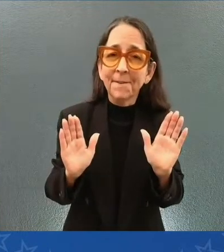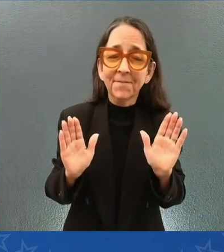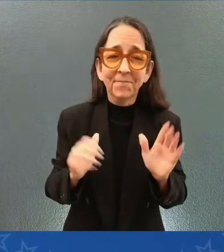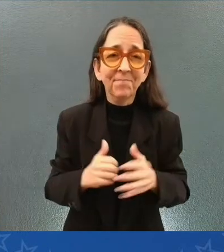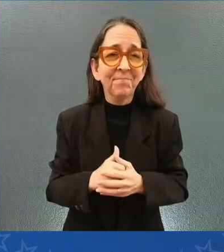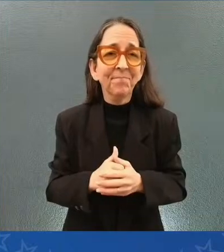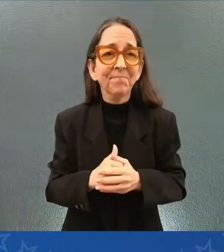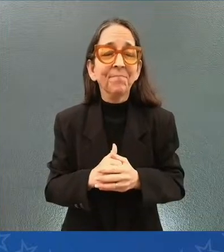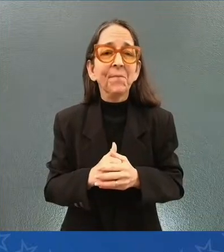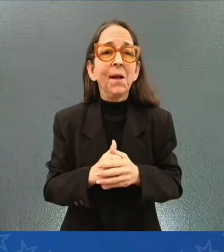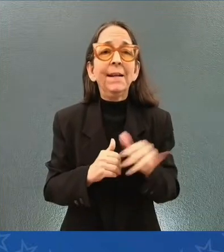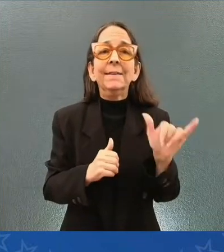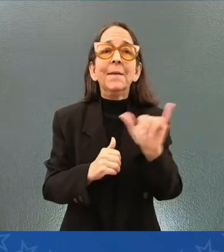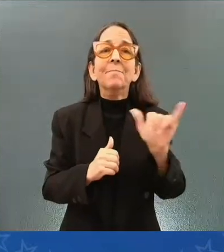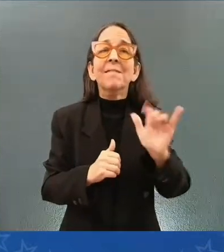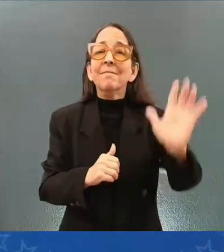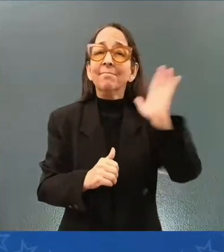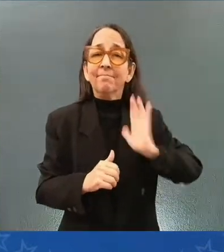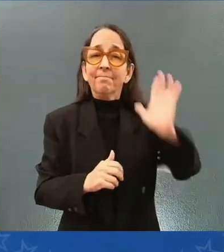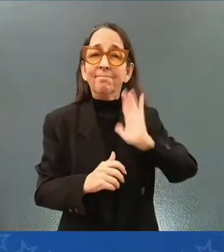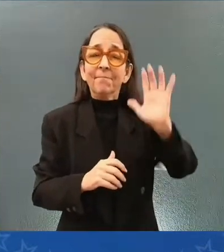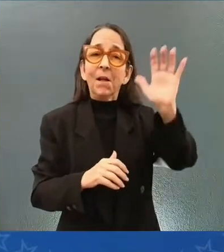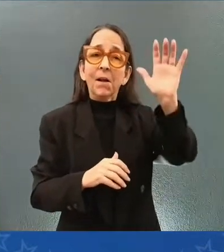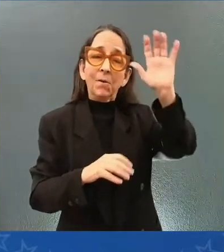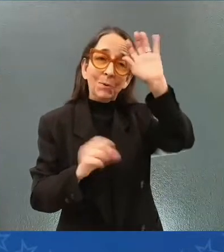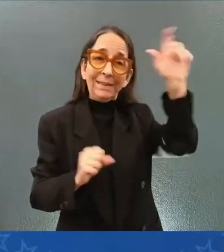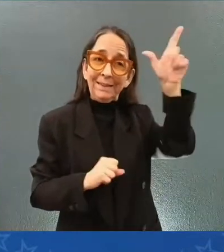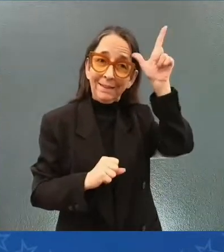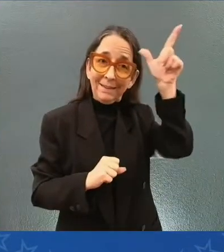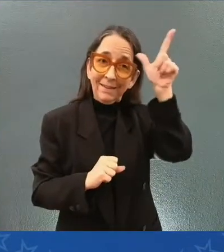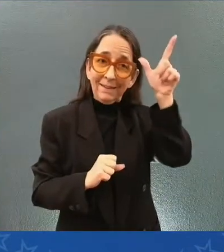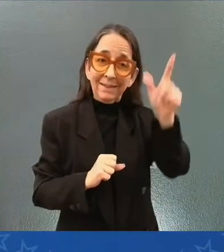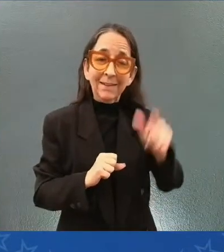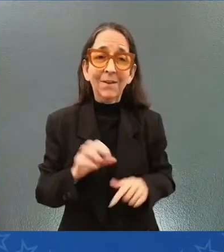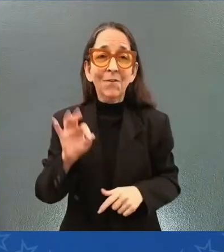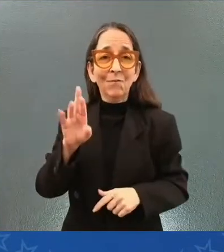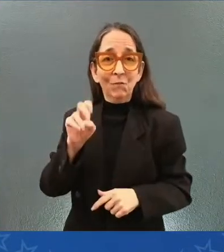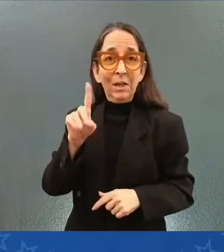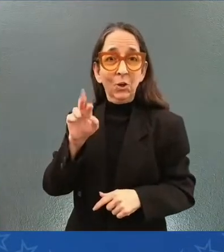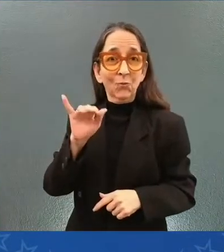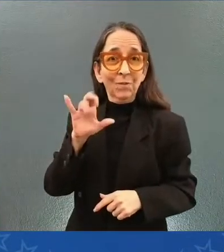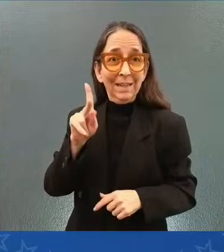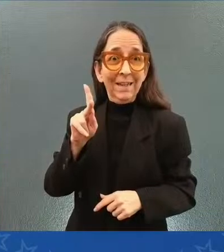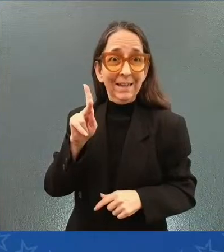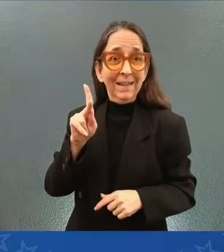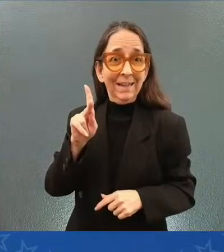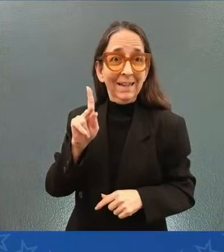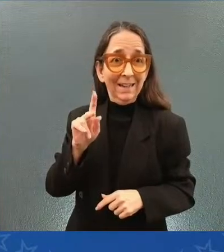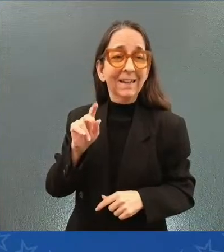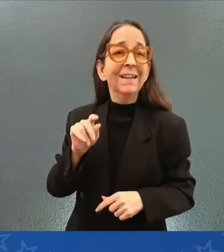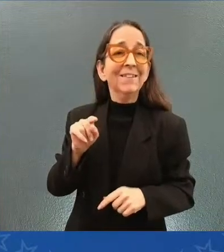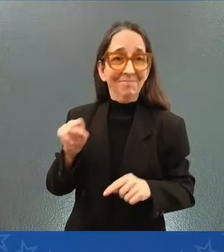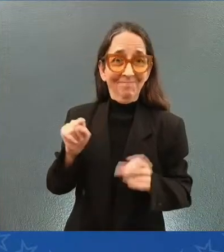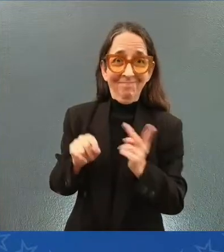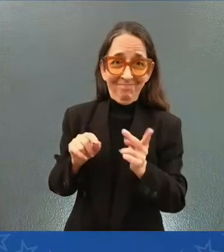the generation of Patriots before us have stood watch over the Republic. I ask the military to begin the reading of the citations